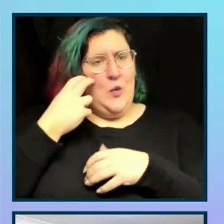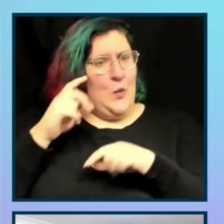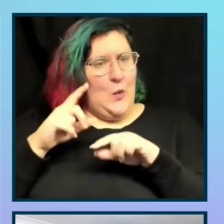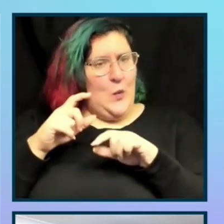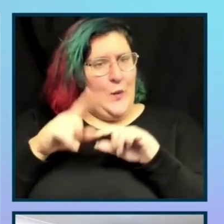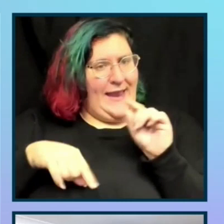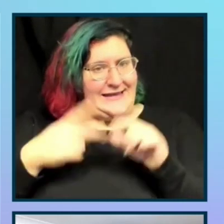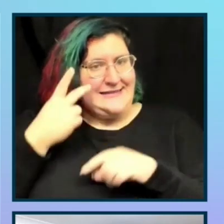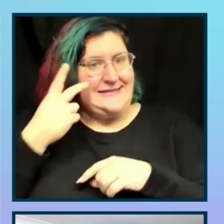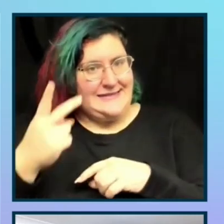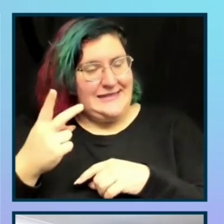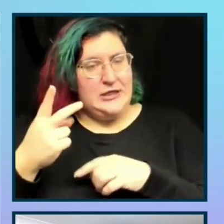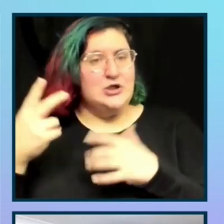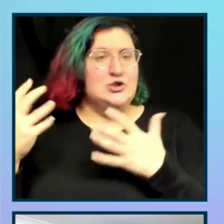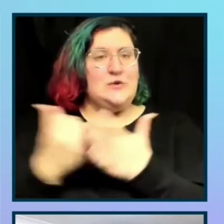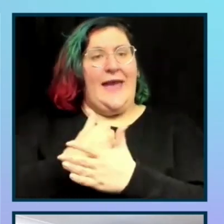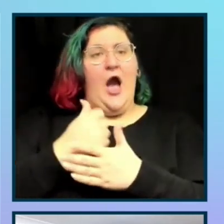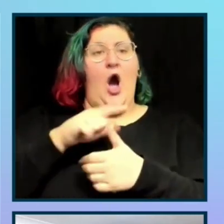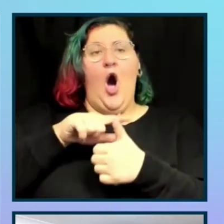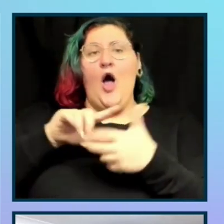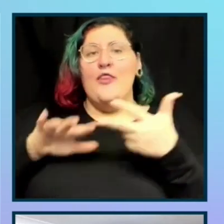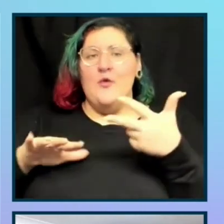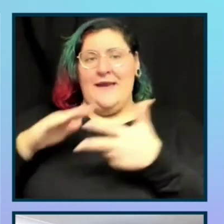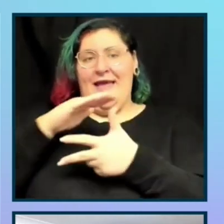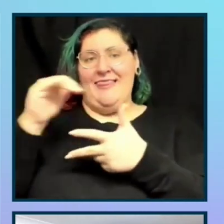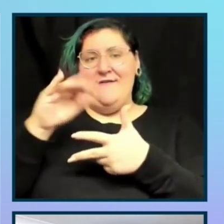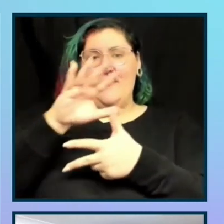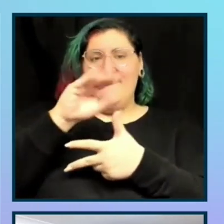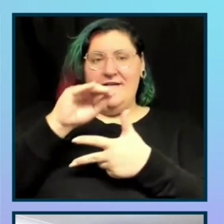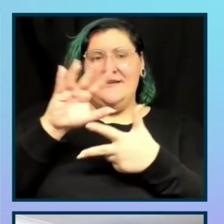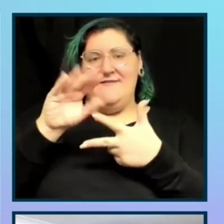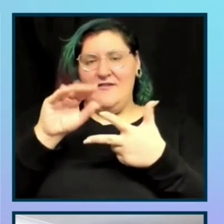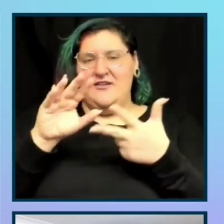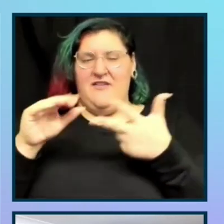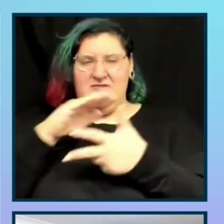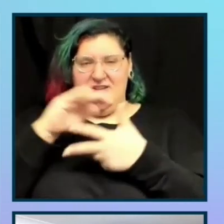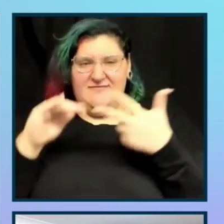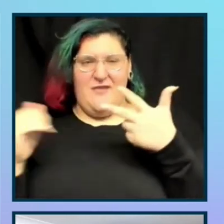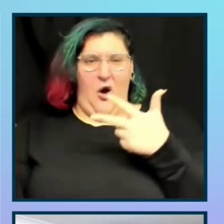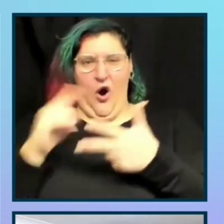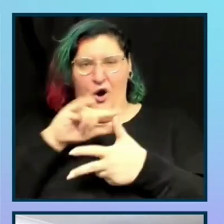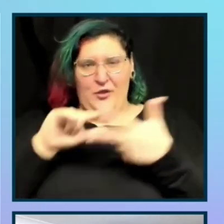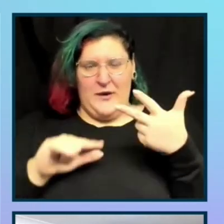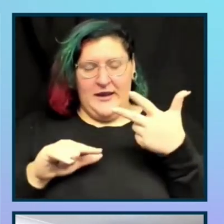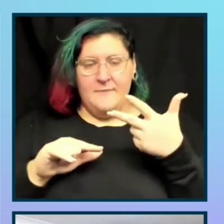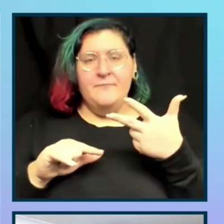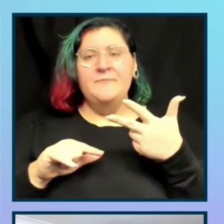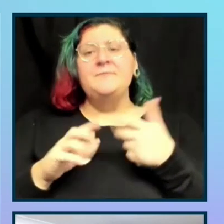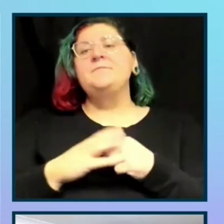the three level 50 commentations or you know, the three level 50s in those factions